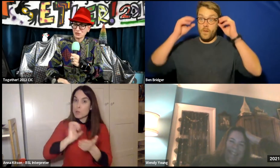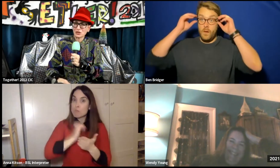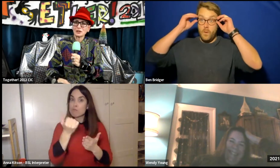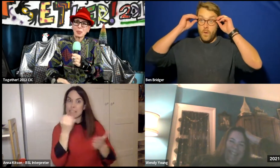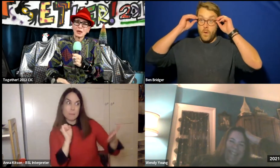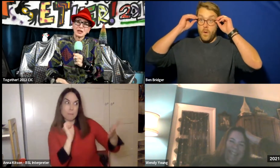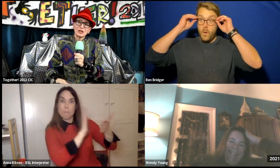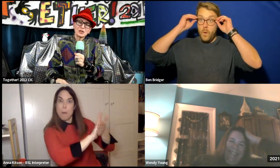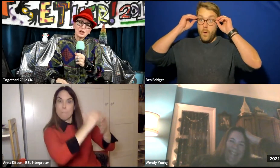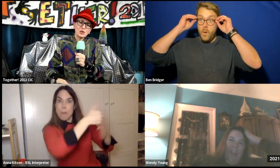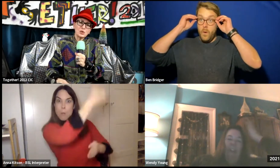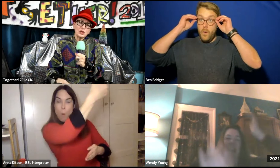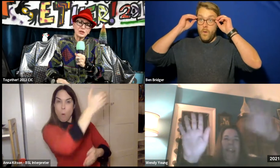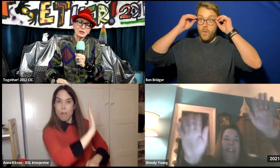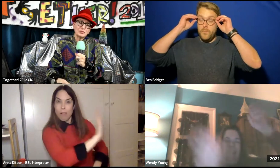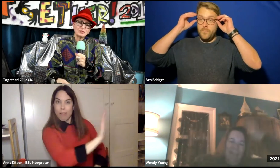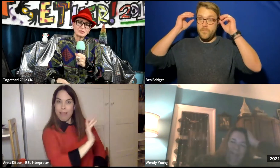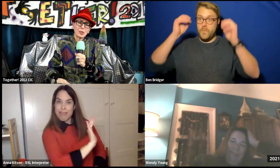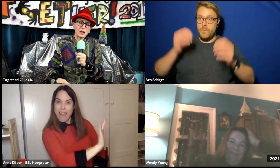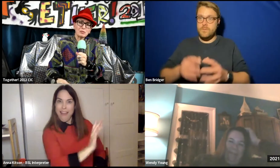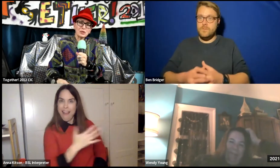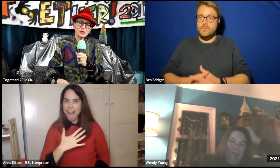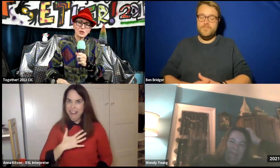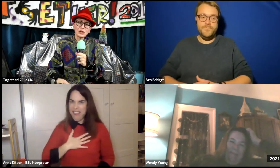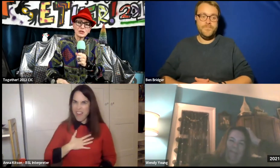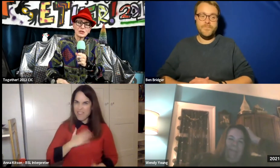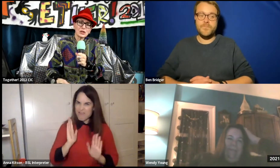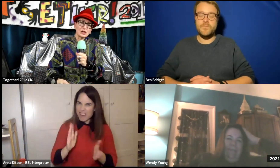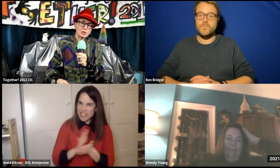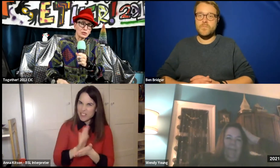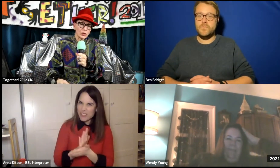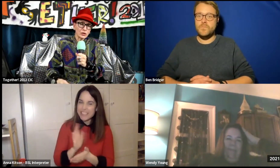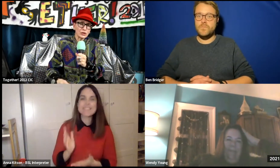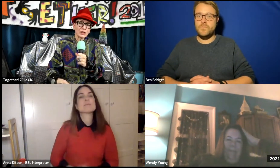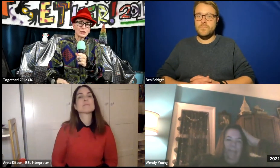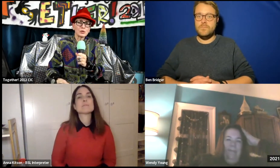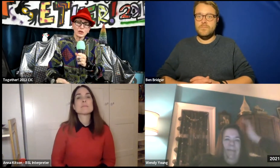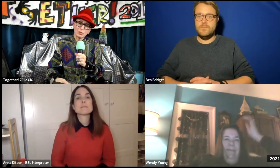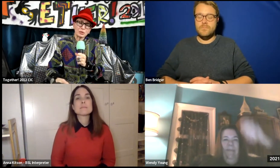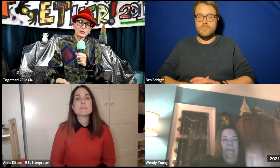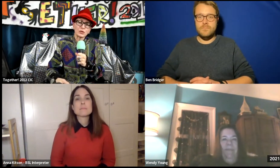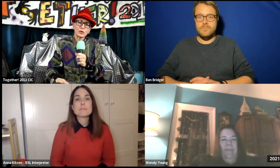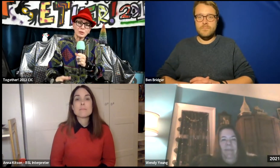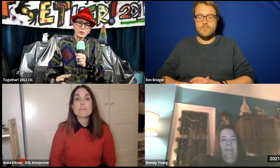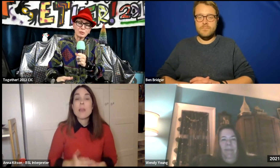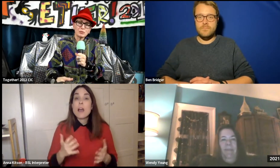Thank you. I'm sorry to say before I could got to a couple of them, people